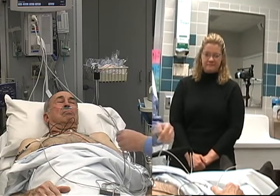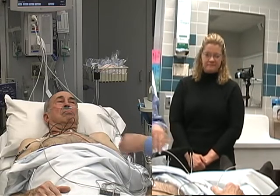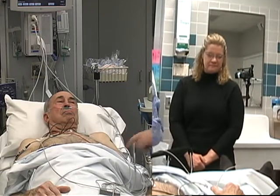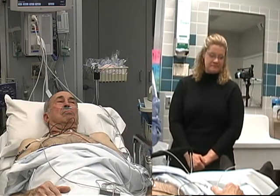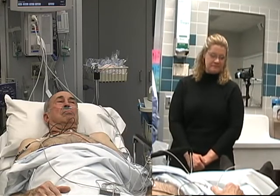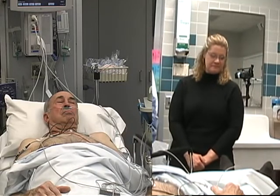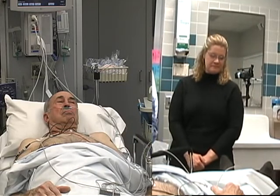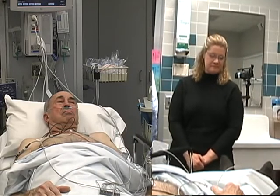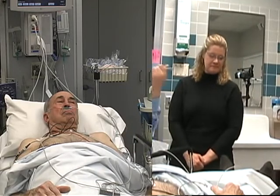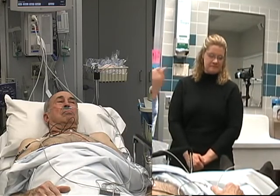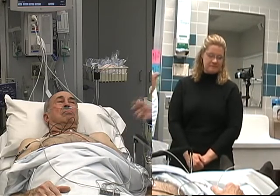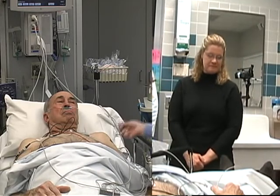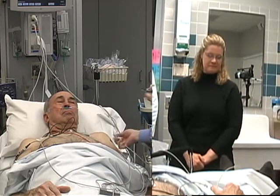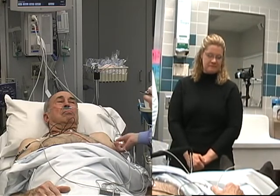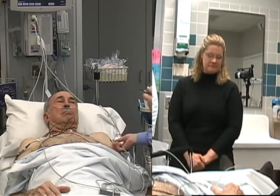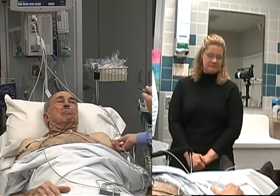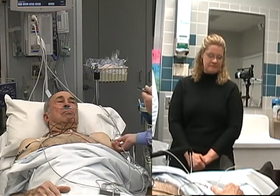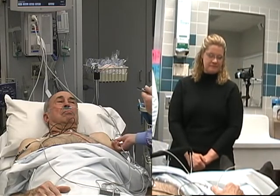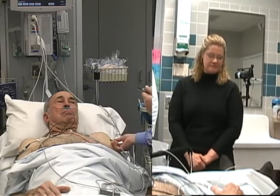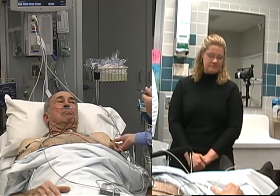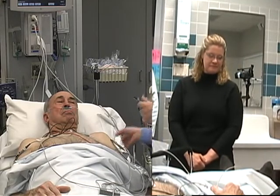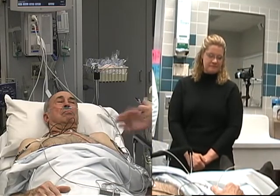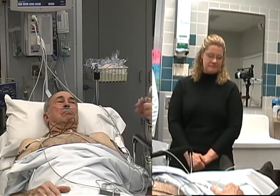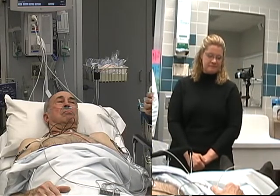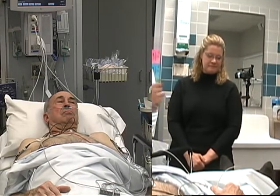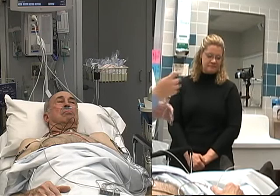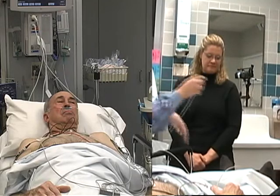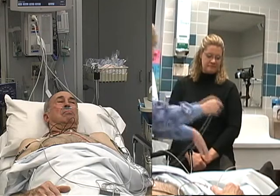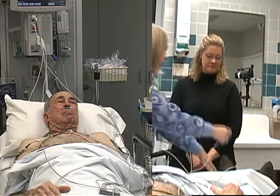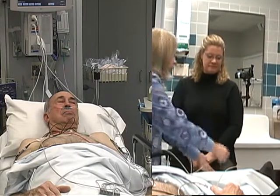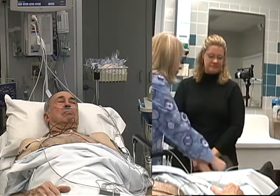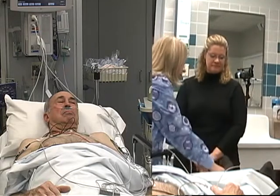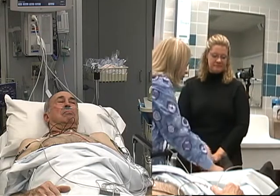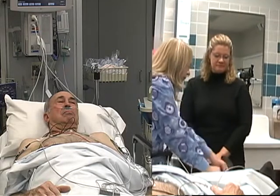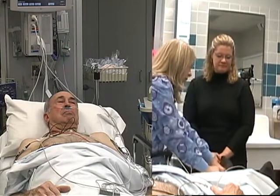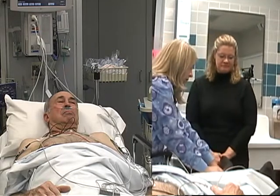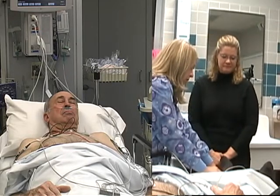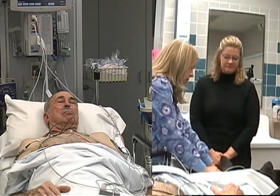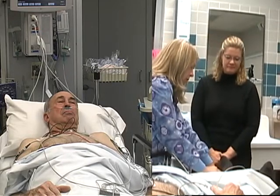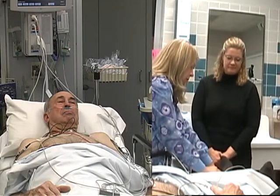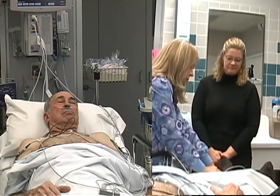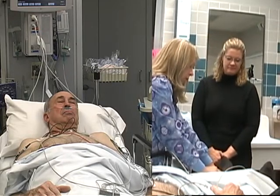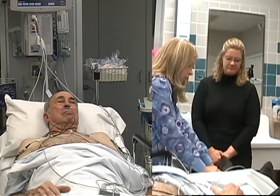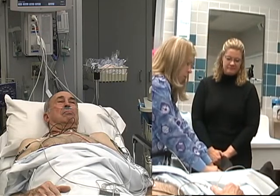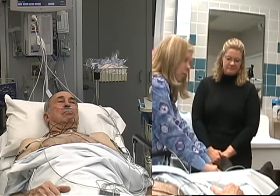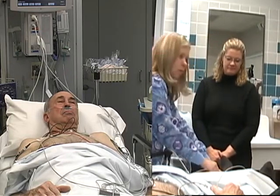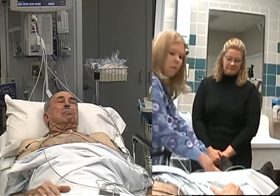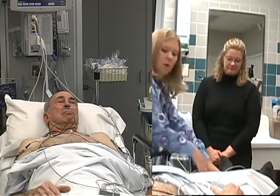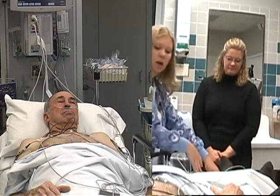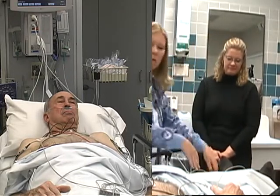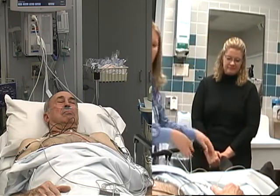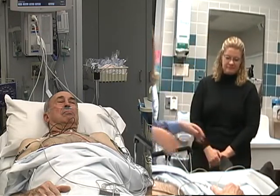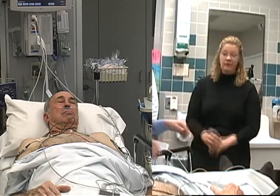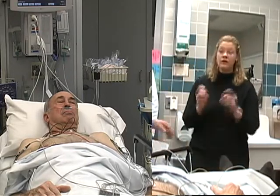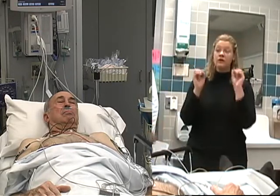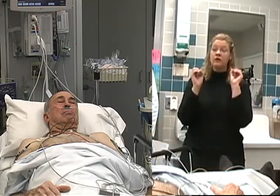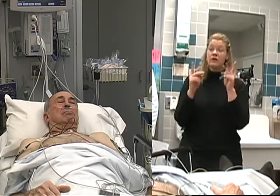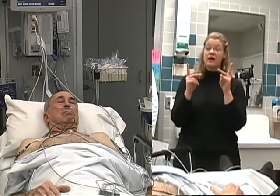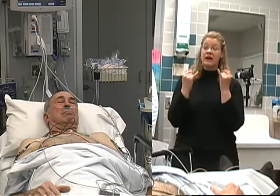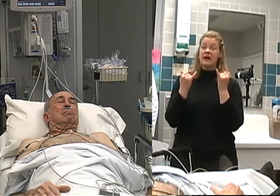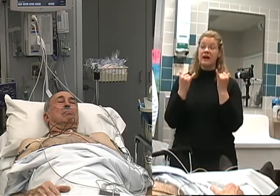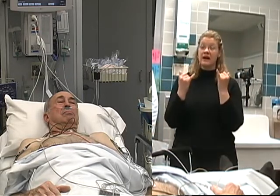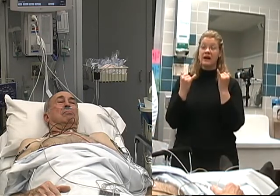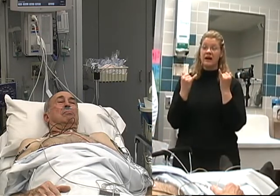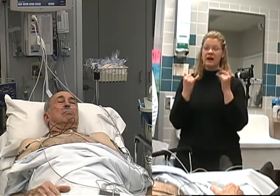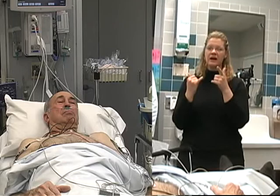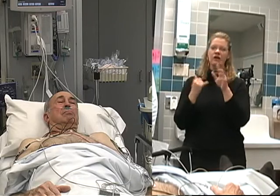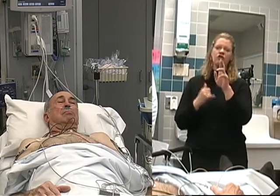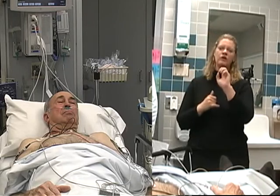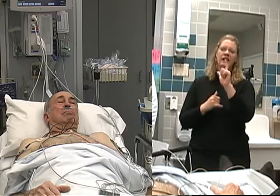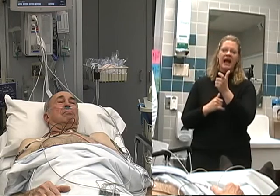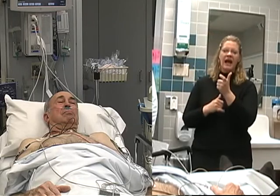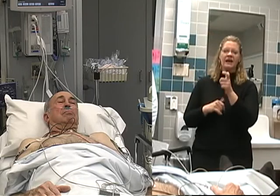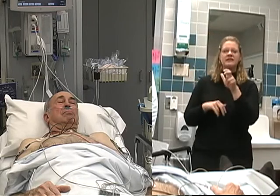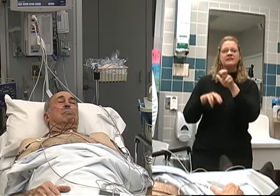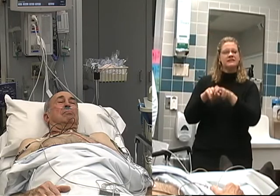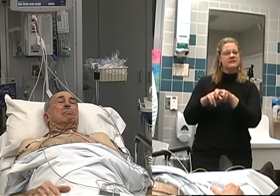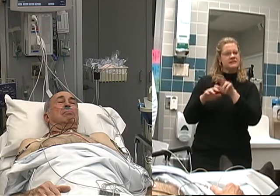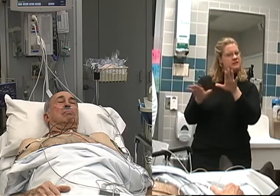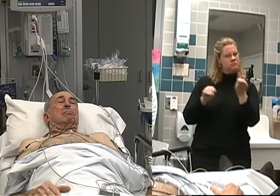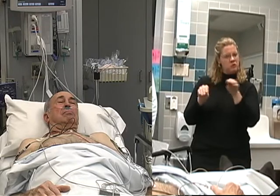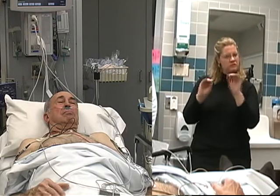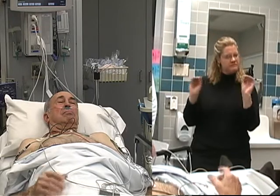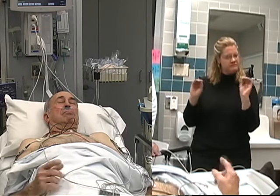Sit real still.